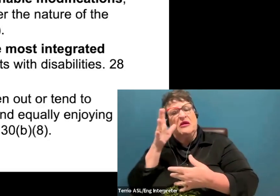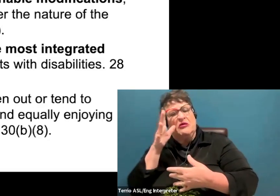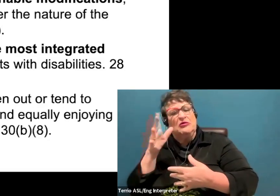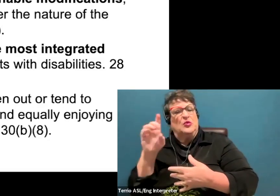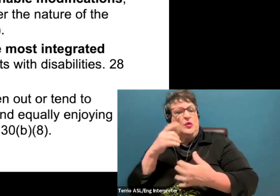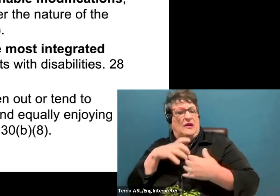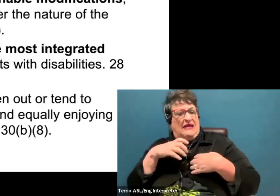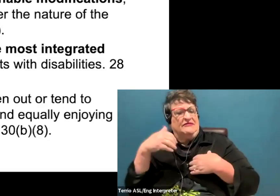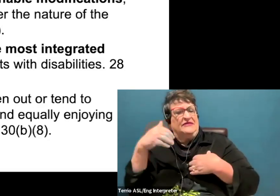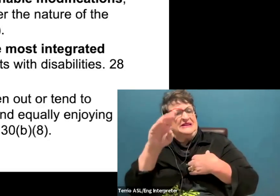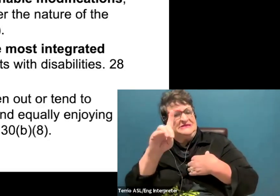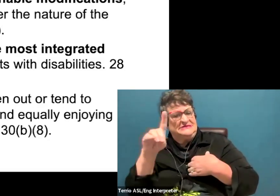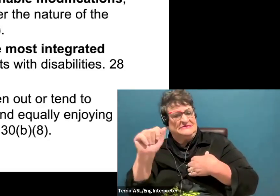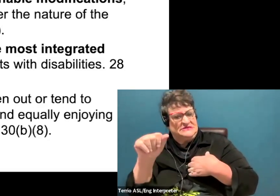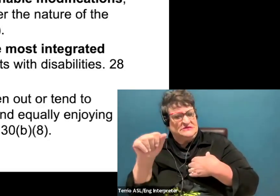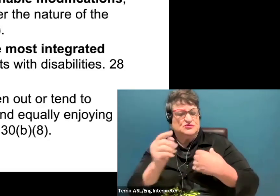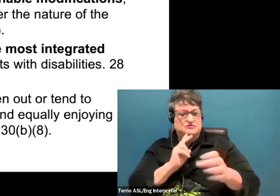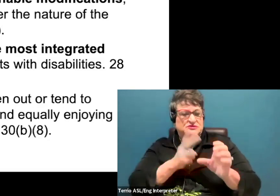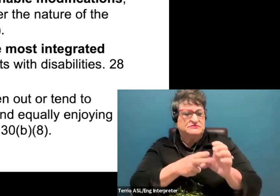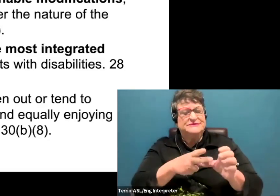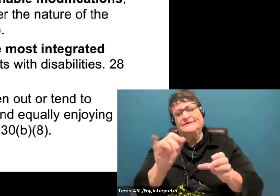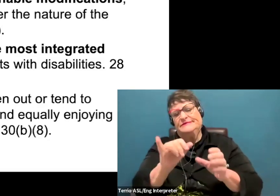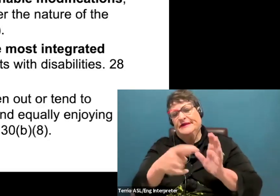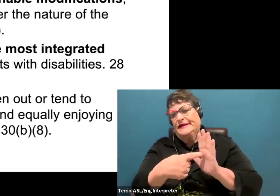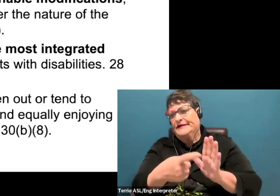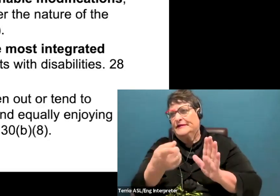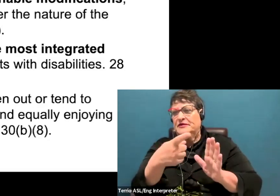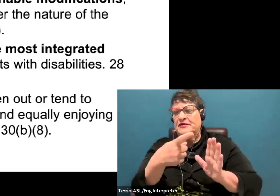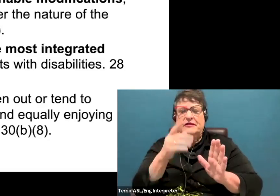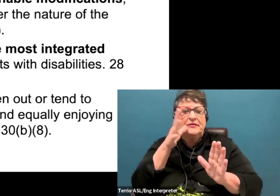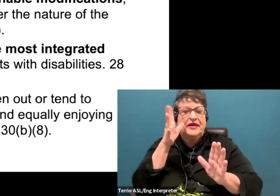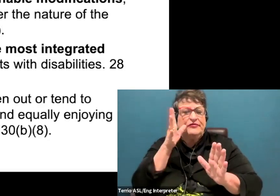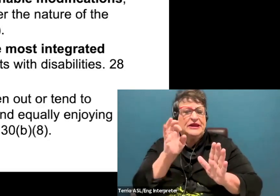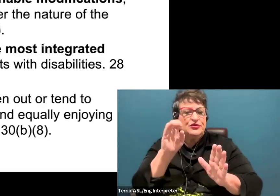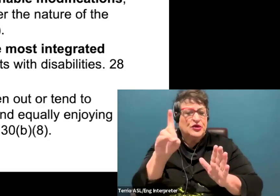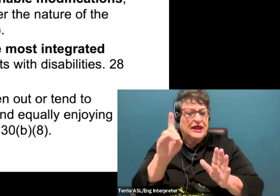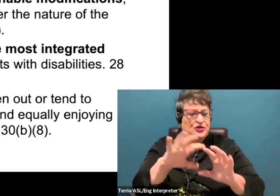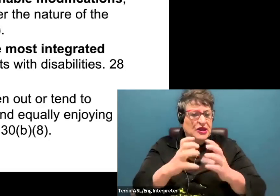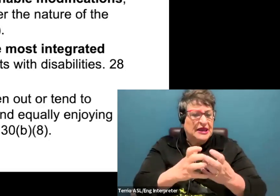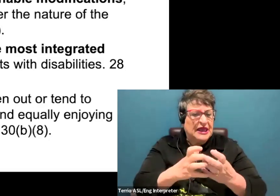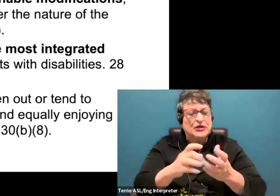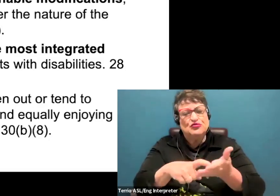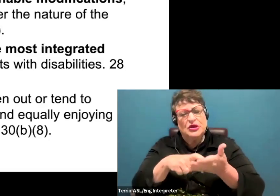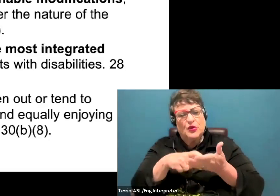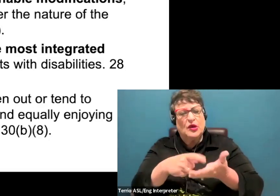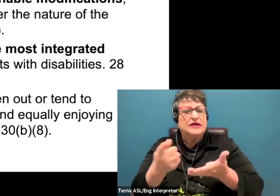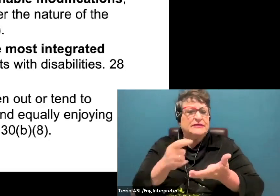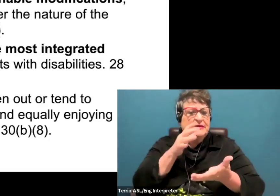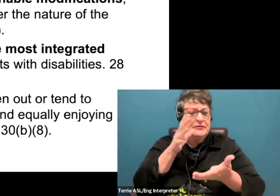An example of this might be a parent education class that requires that a parent be able to go up